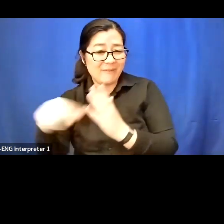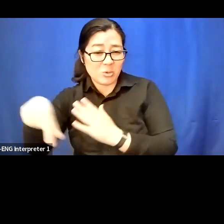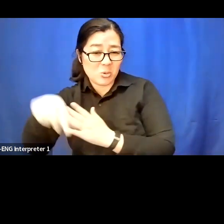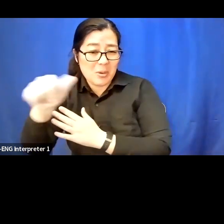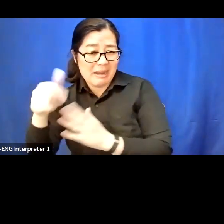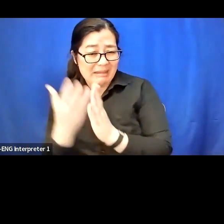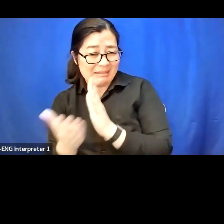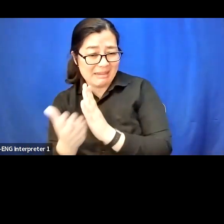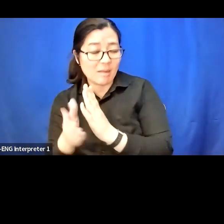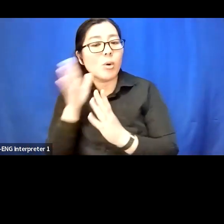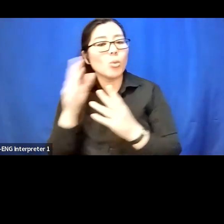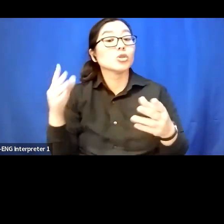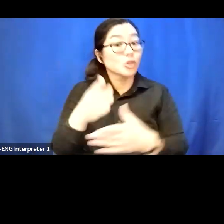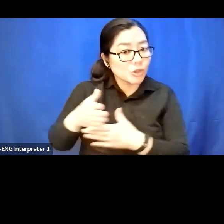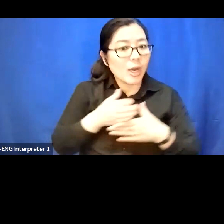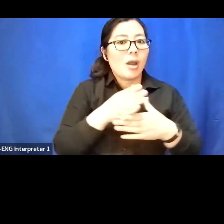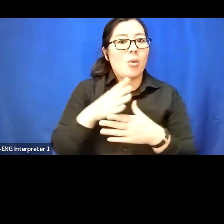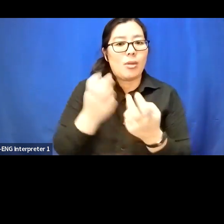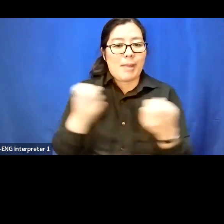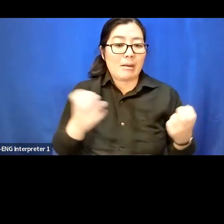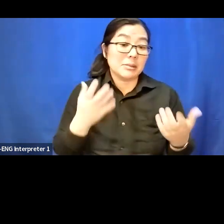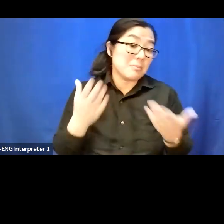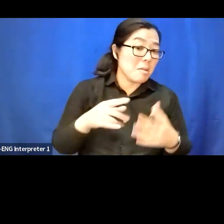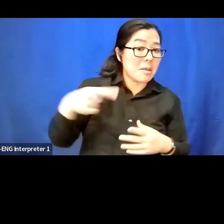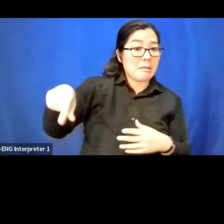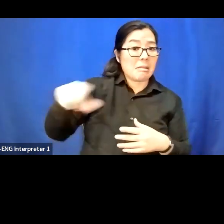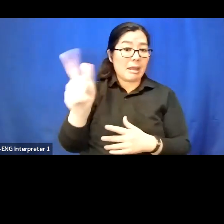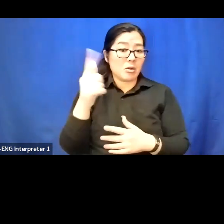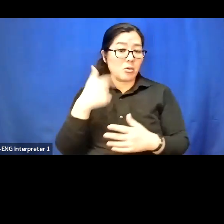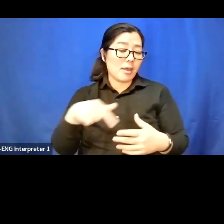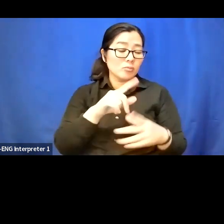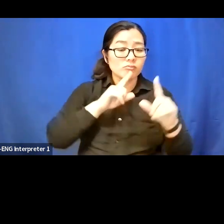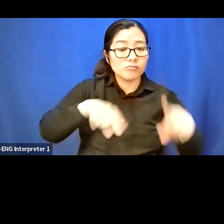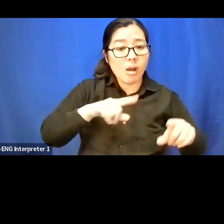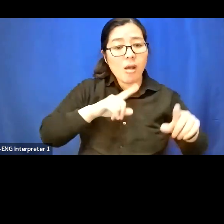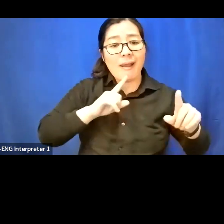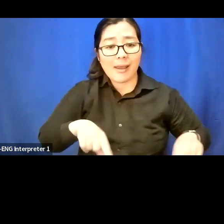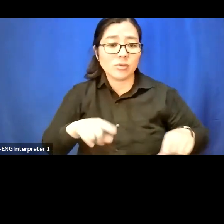that with our panelists, and perhaps they'll be able to respond later on social media or something.